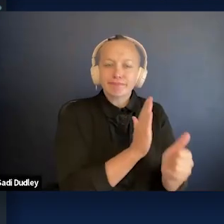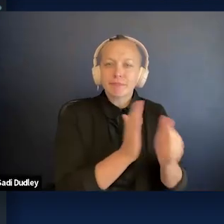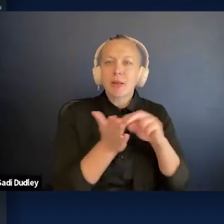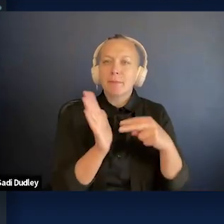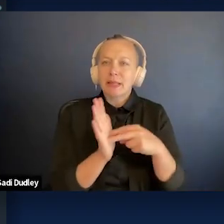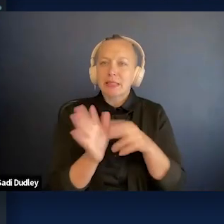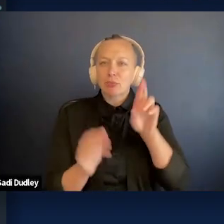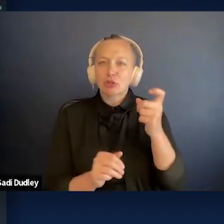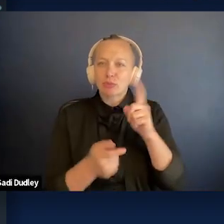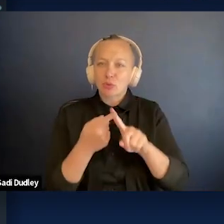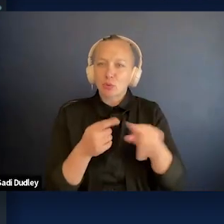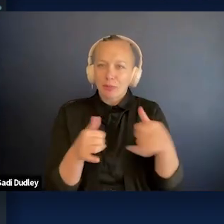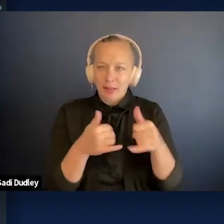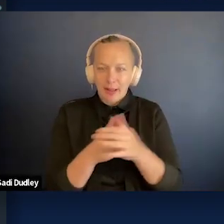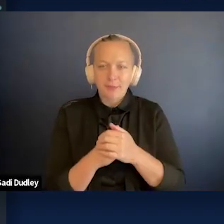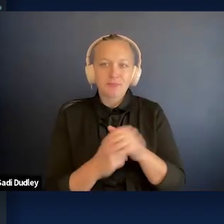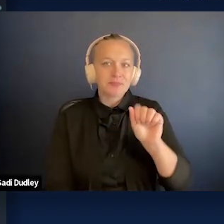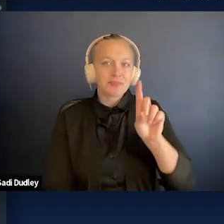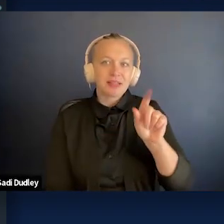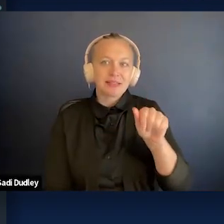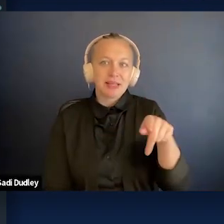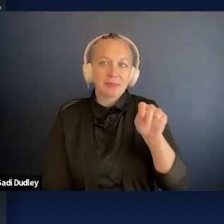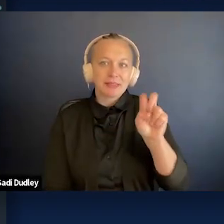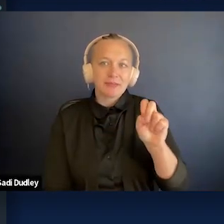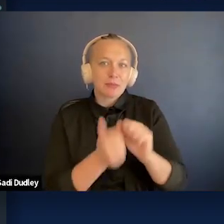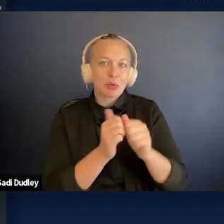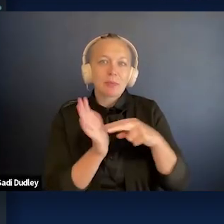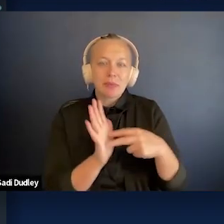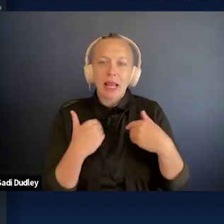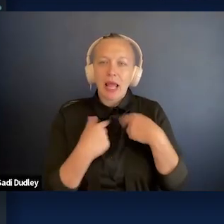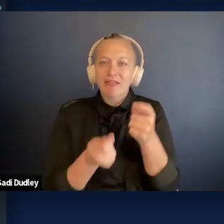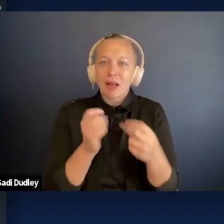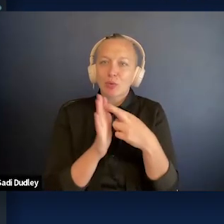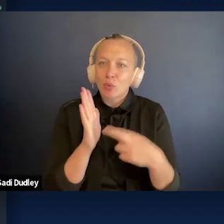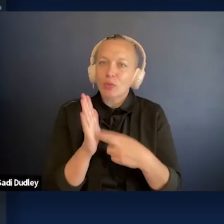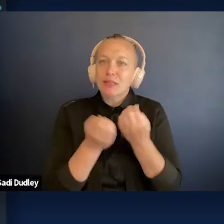So adaptive sports are sports with modified rules and equipment so that people with and without disabilities can participate.